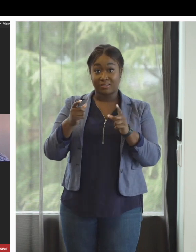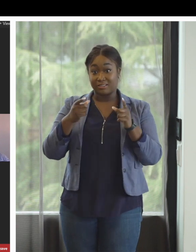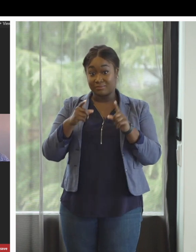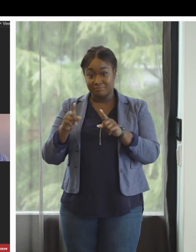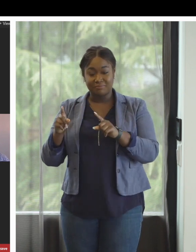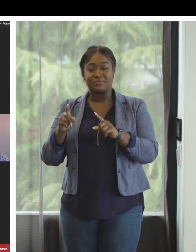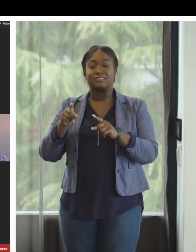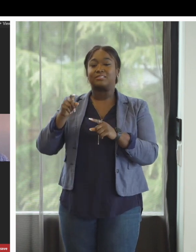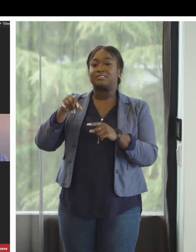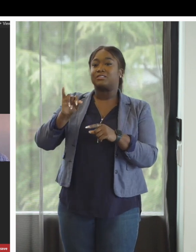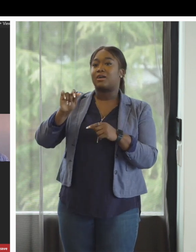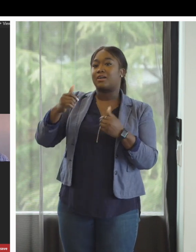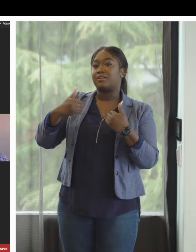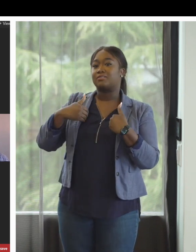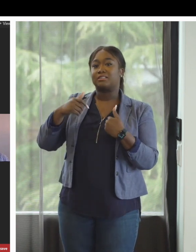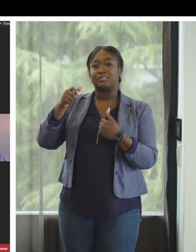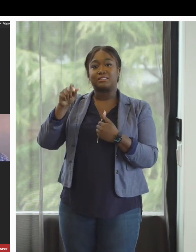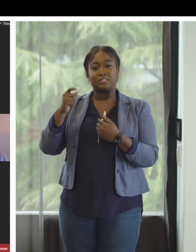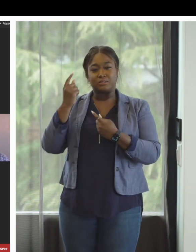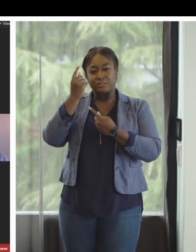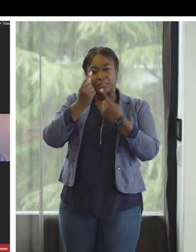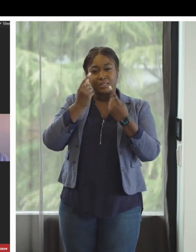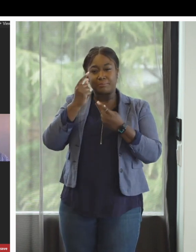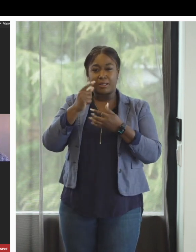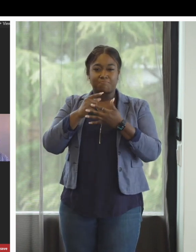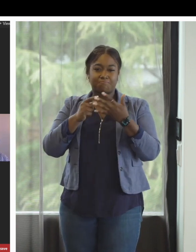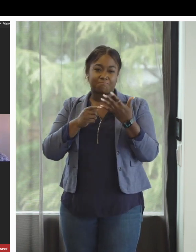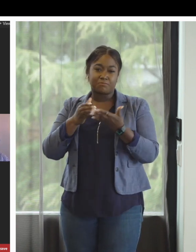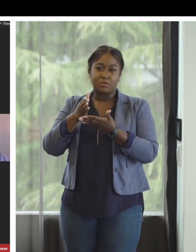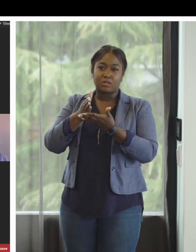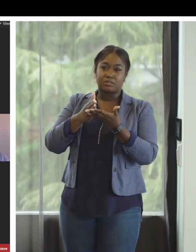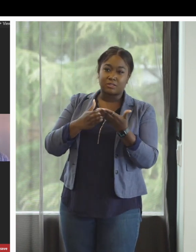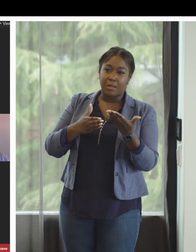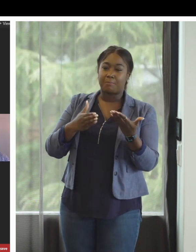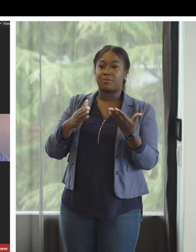to think through some of the -- what polly mentioned in